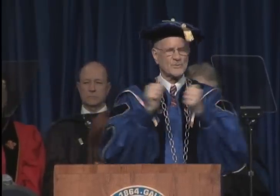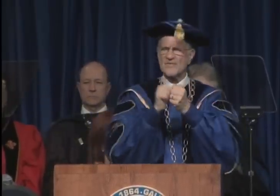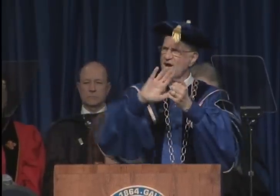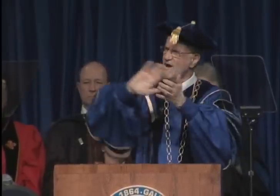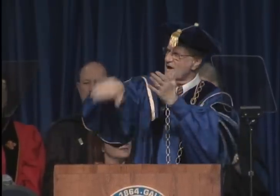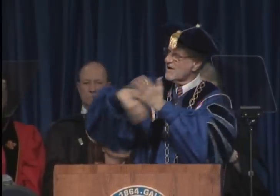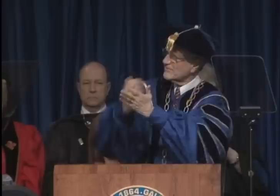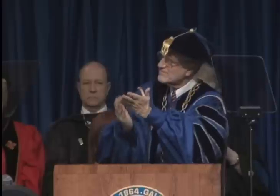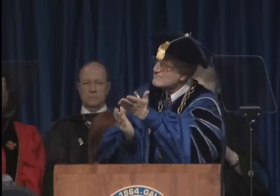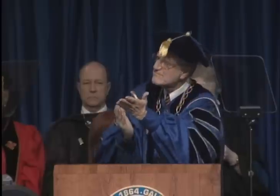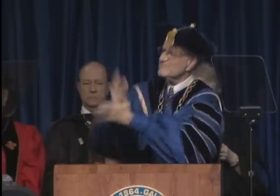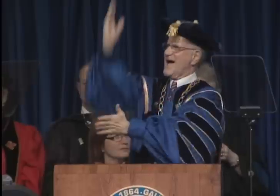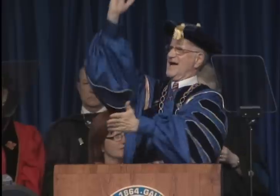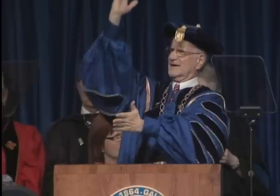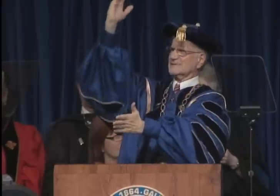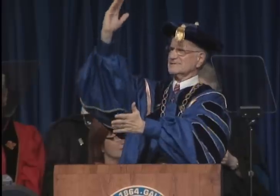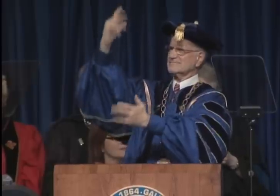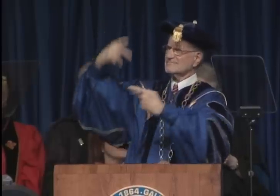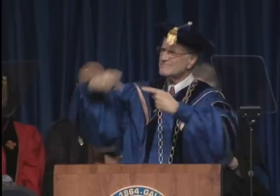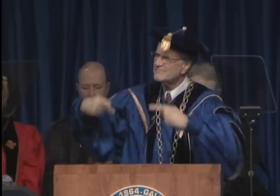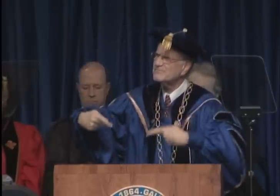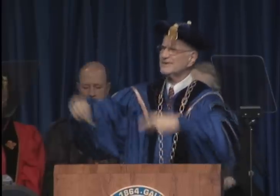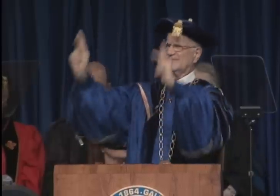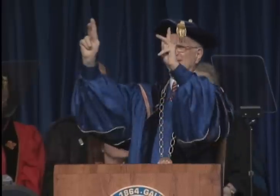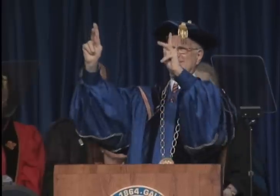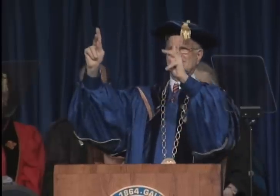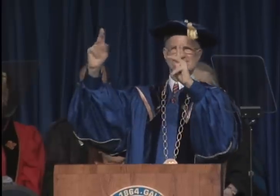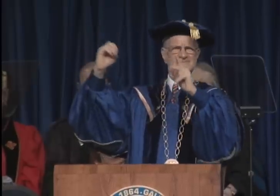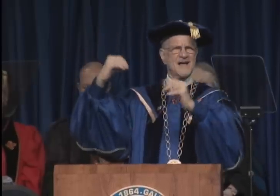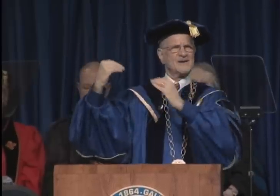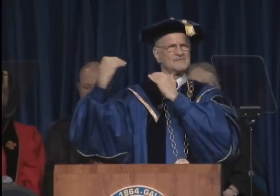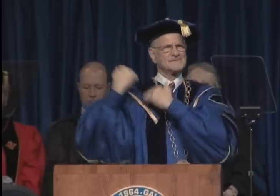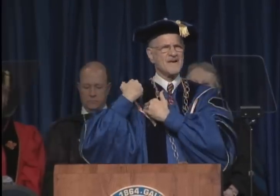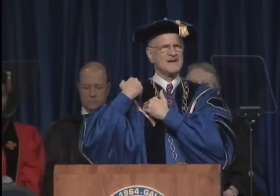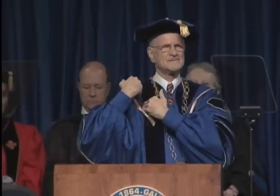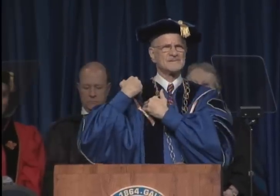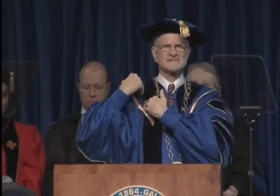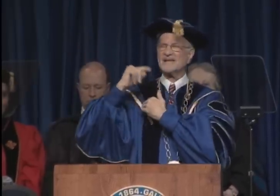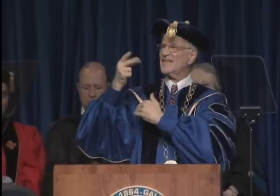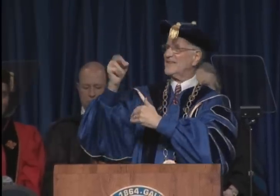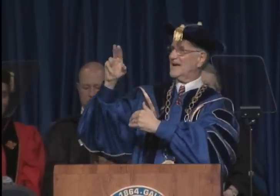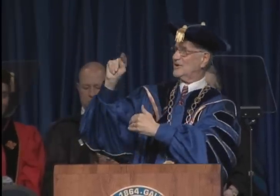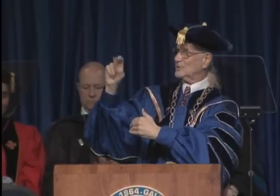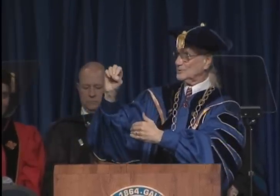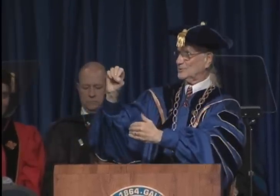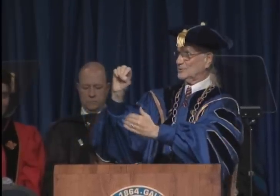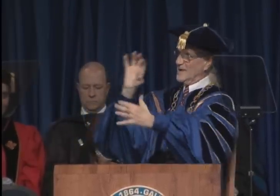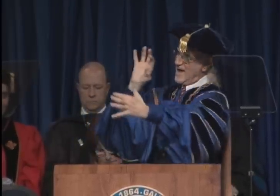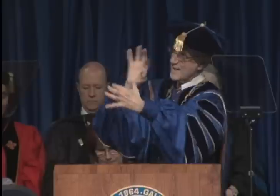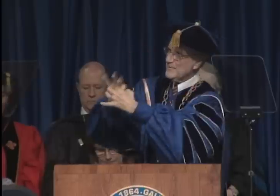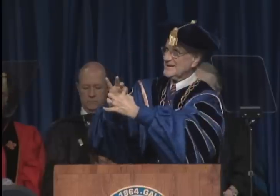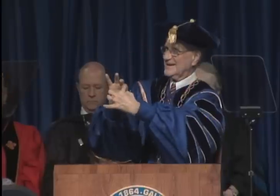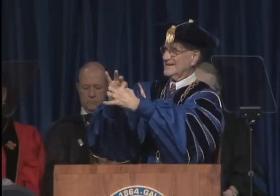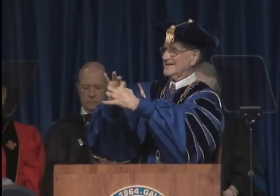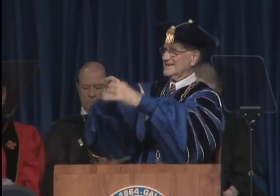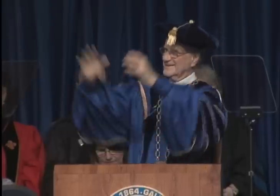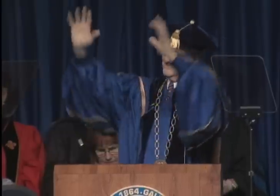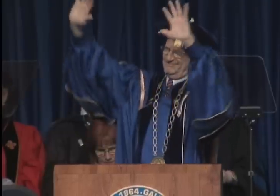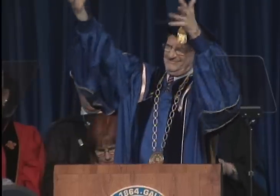with all the rights, privileges, and responsibilities thereto appertaining.